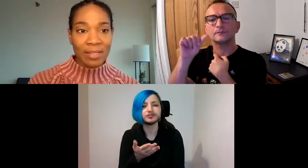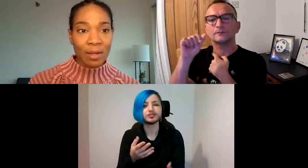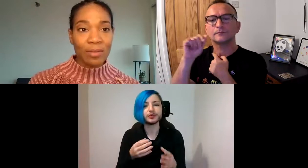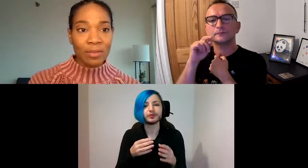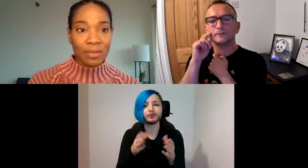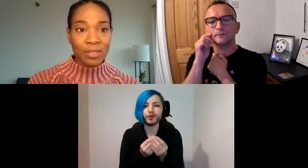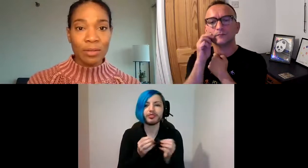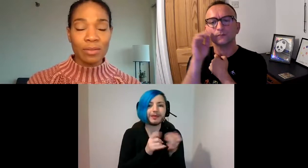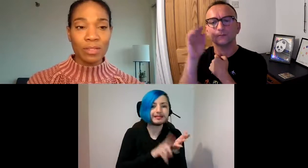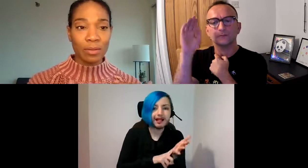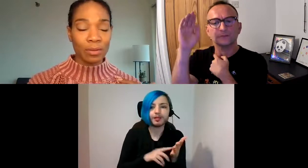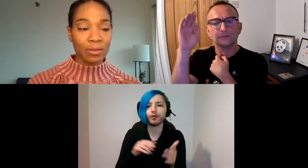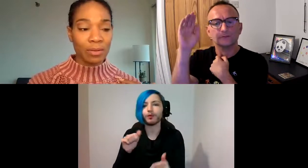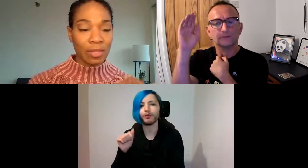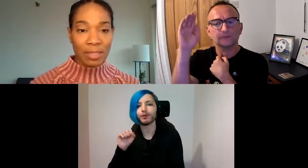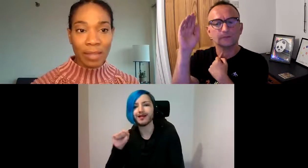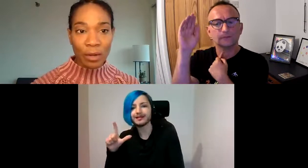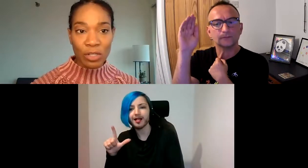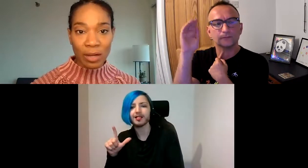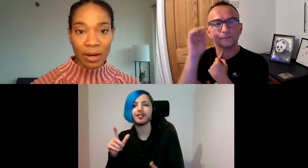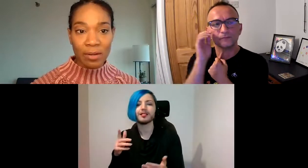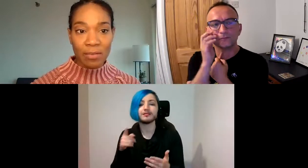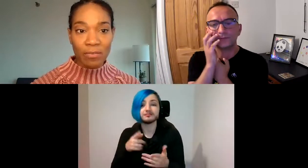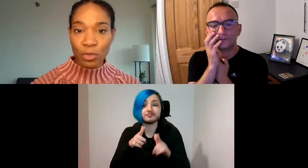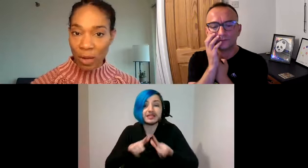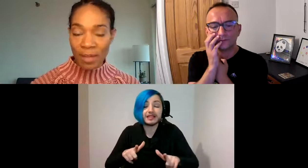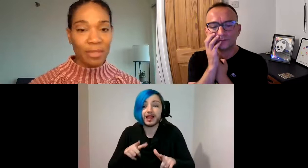have language that feels right to how they feel in